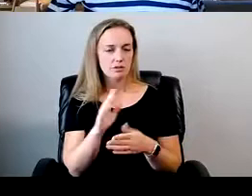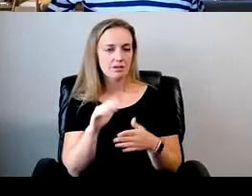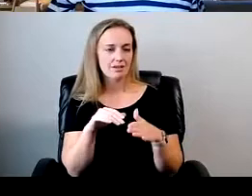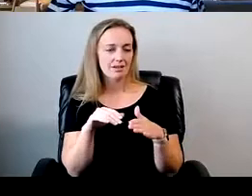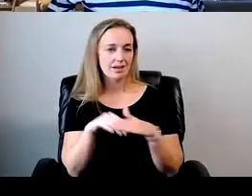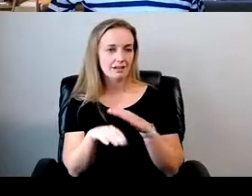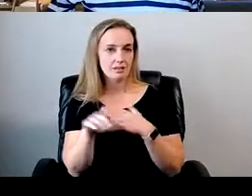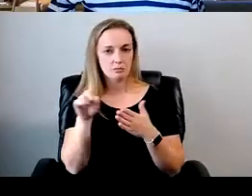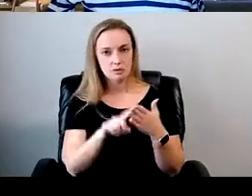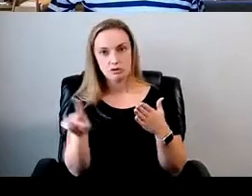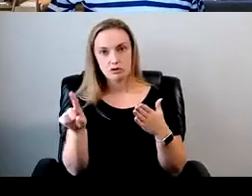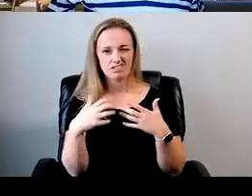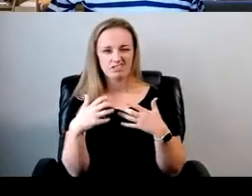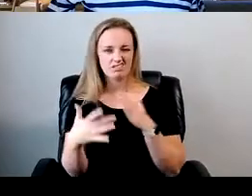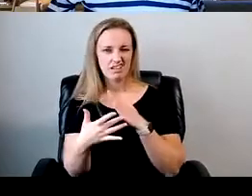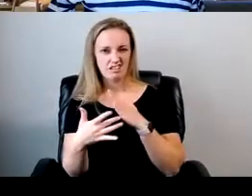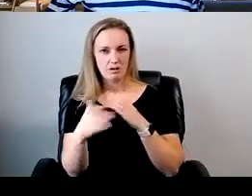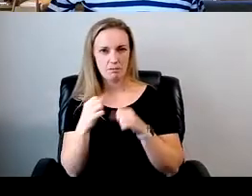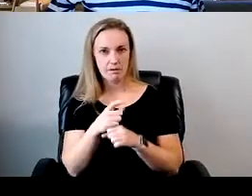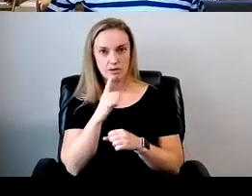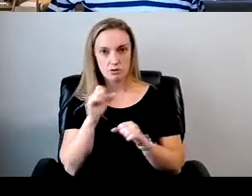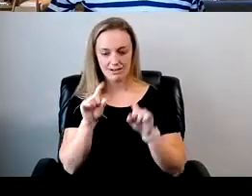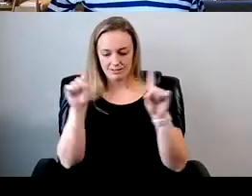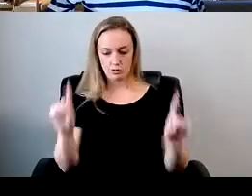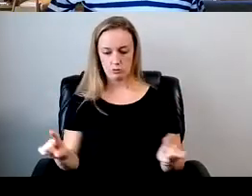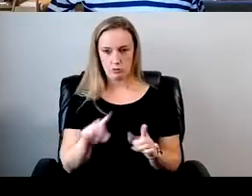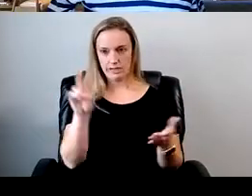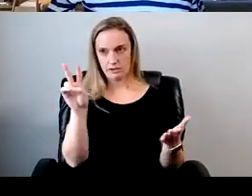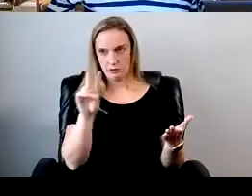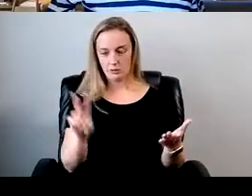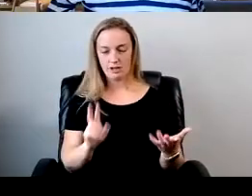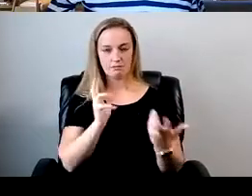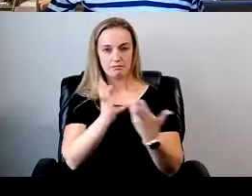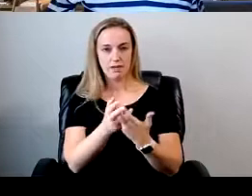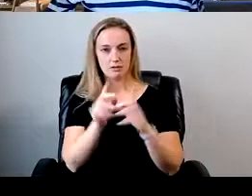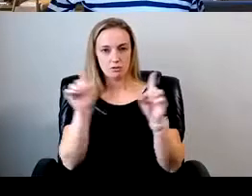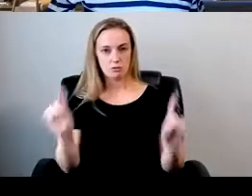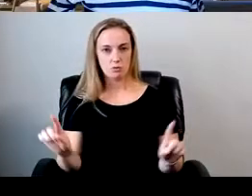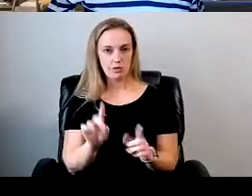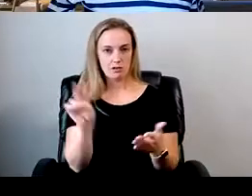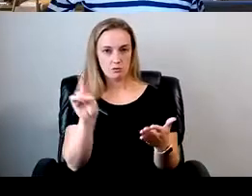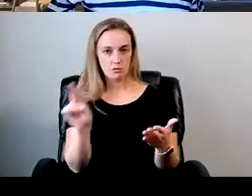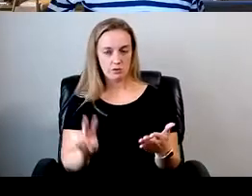that it could be screen read and compatible with a screen reader, and then going back and asking your client